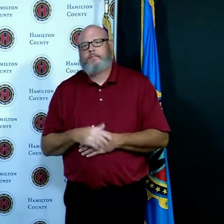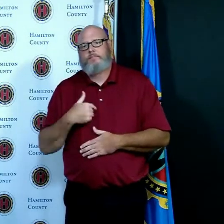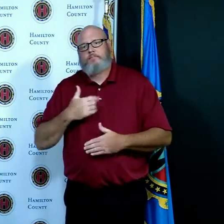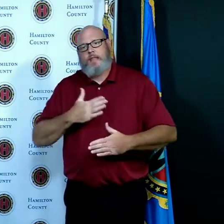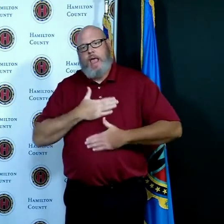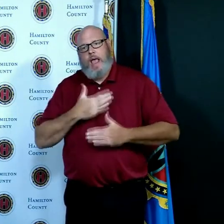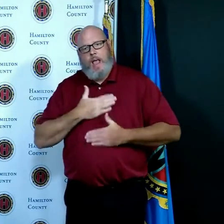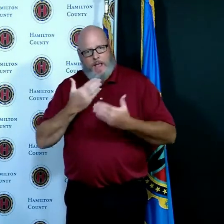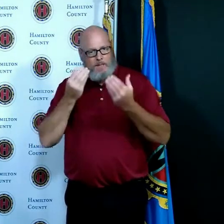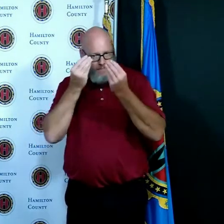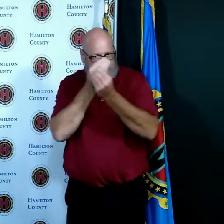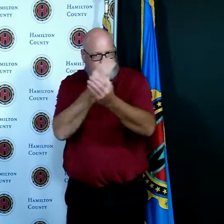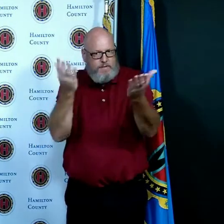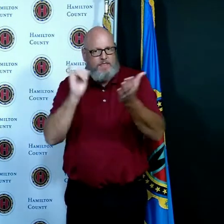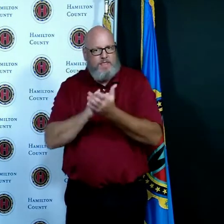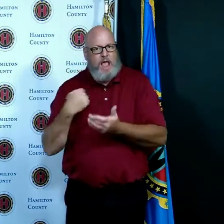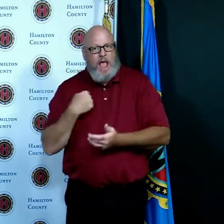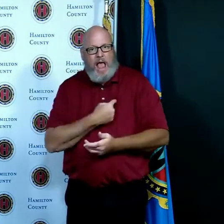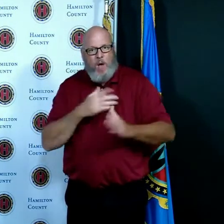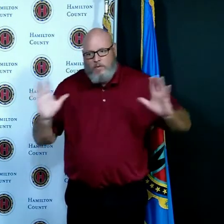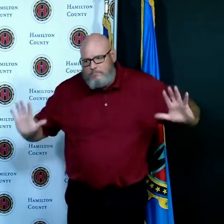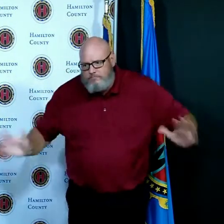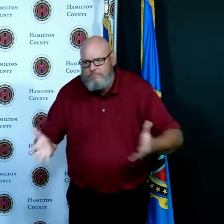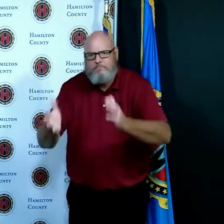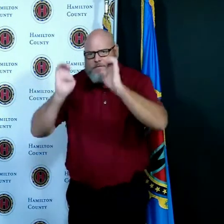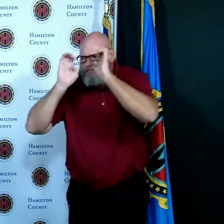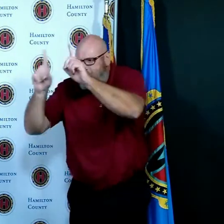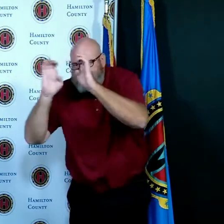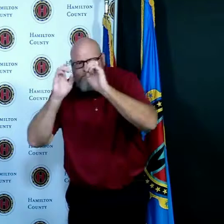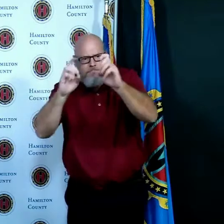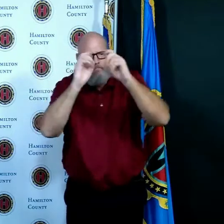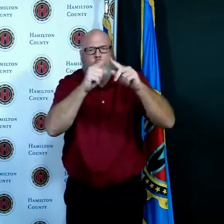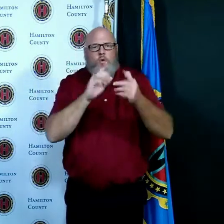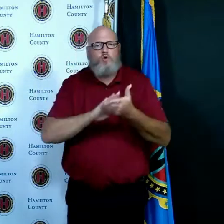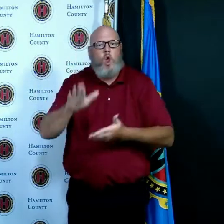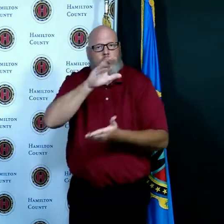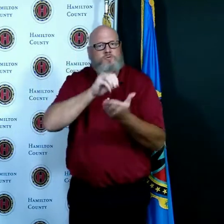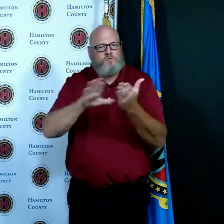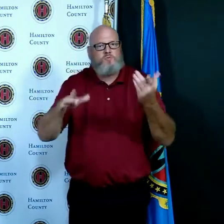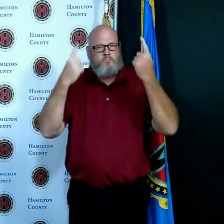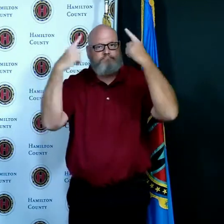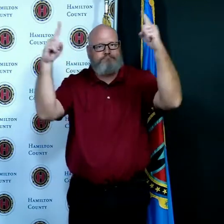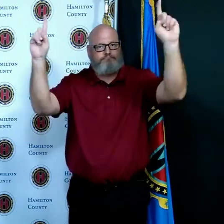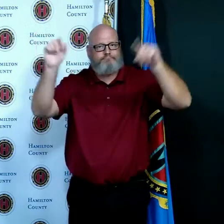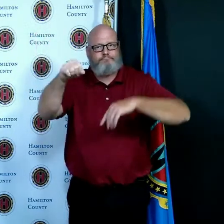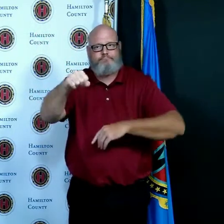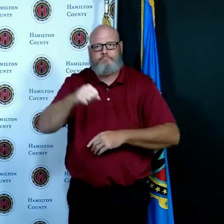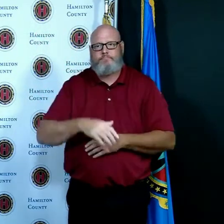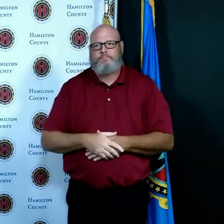have work I'd like to see this number get closer to to the county's positivity rate which is about three and a half percent